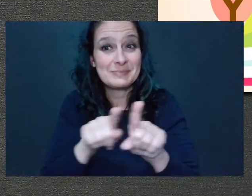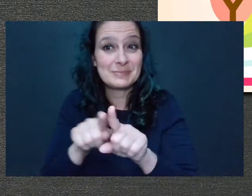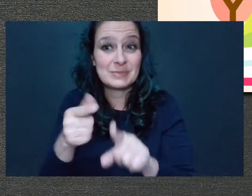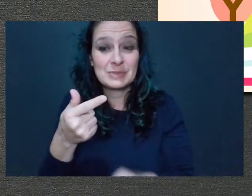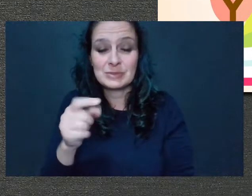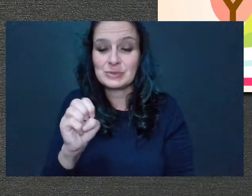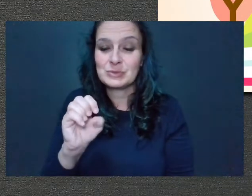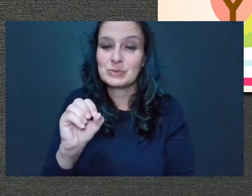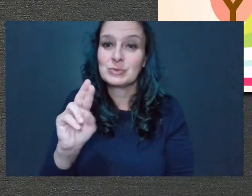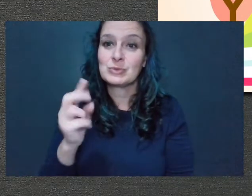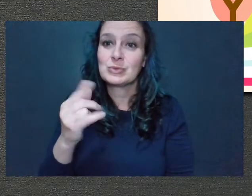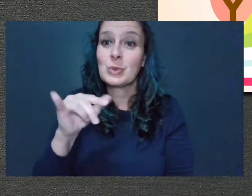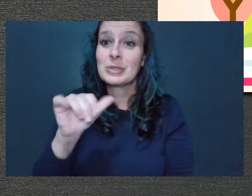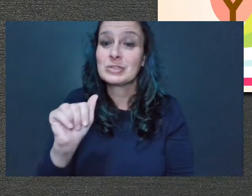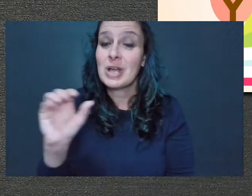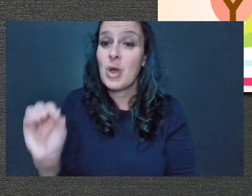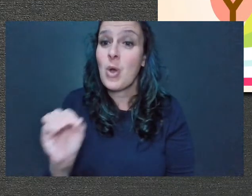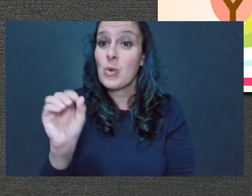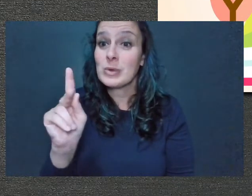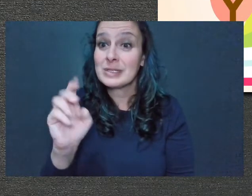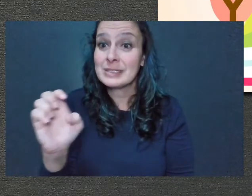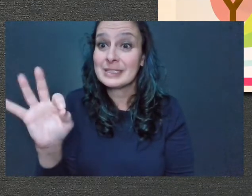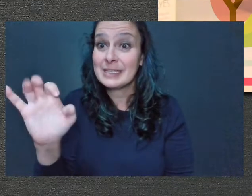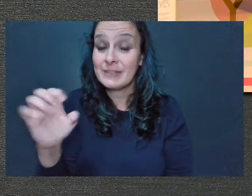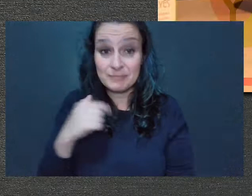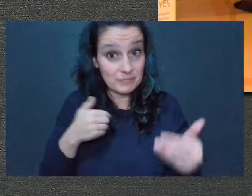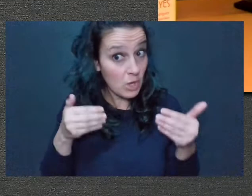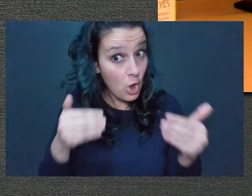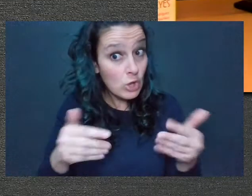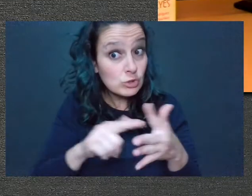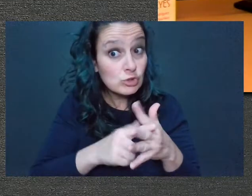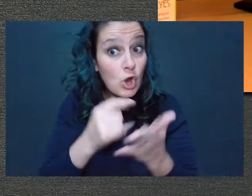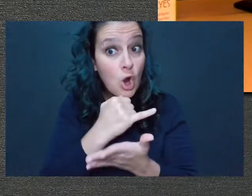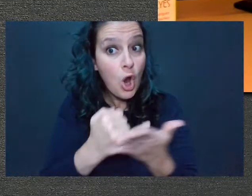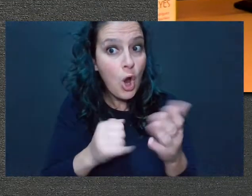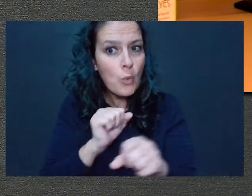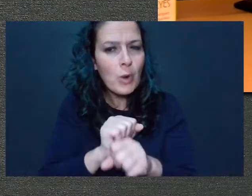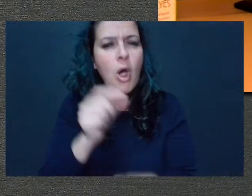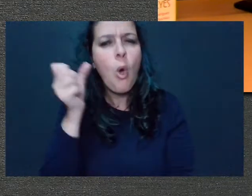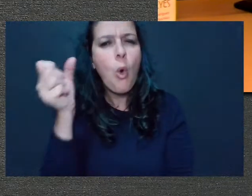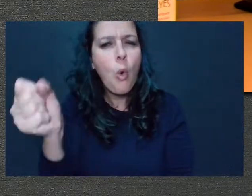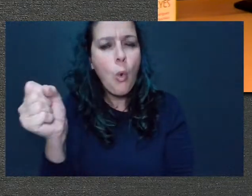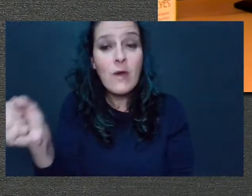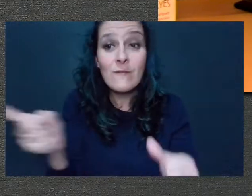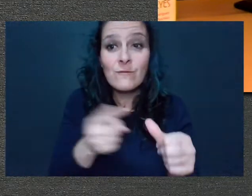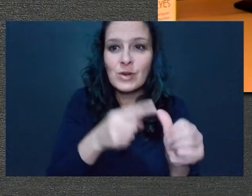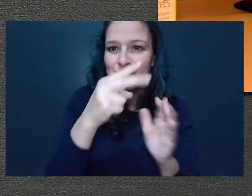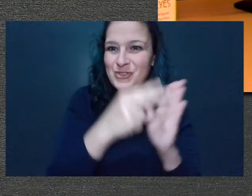Before we get started on our artwork, I have a little book here that I would like to read to you